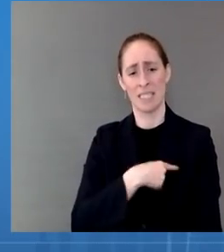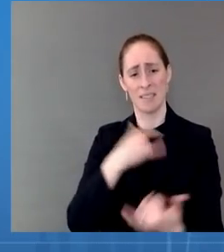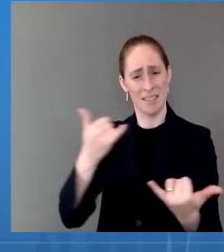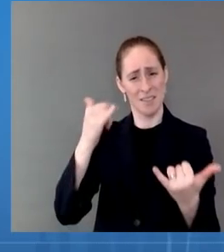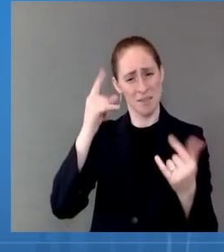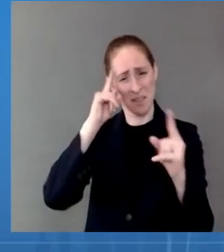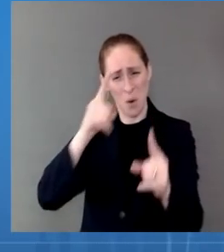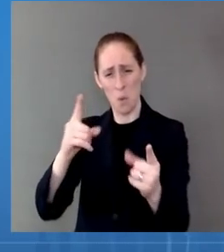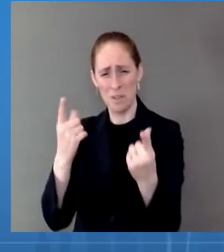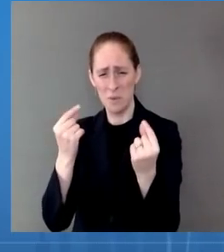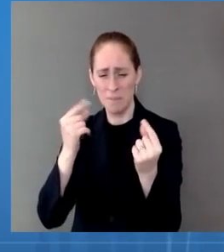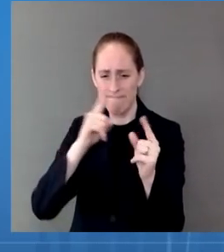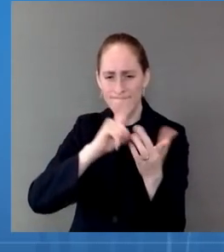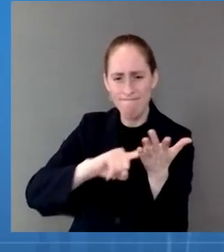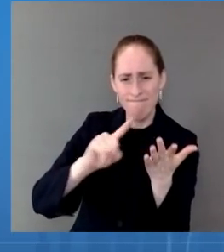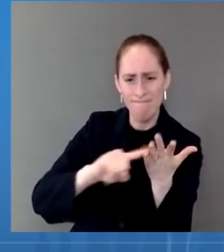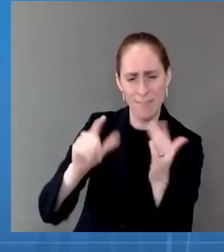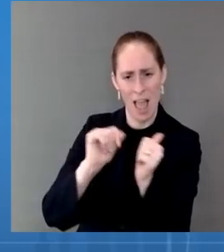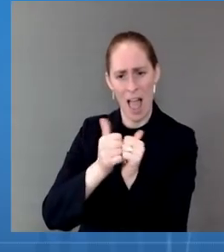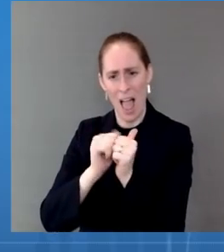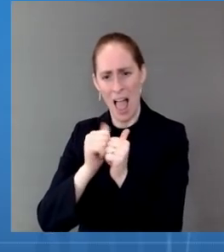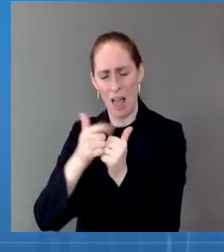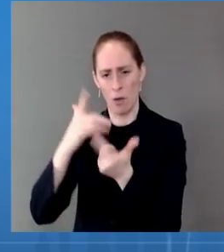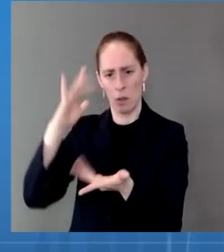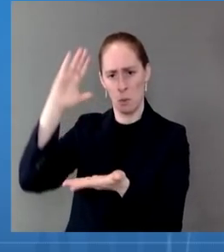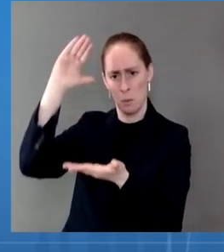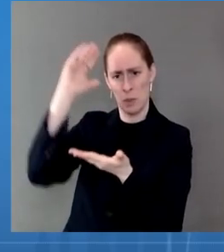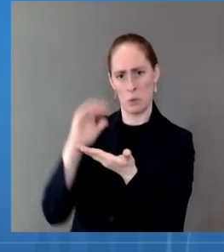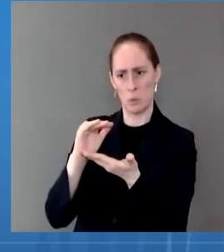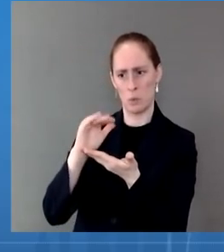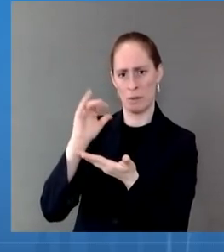that they literally have started already to determine